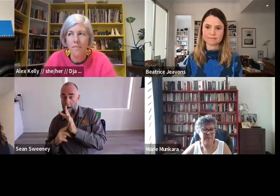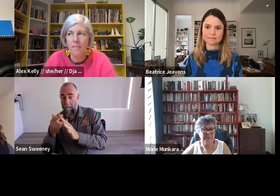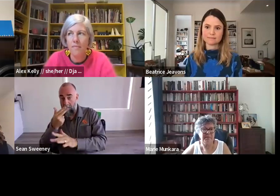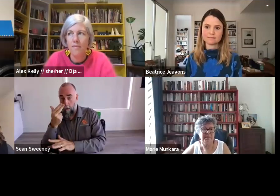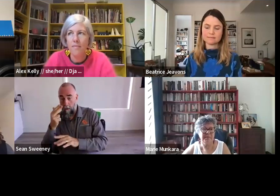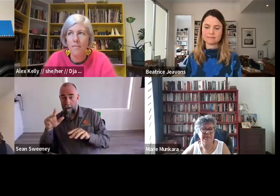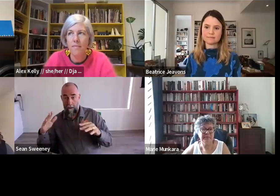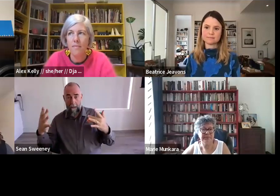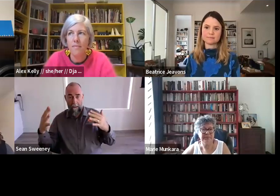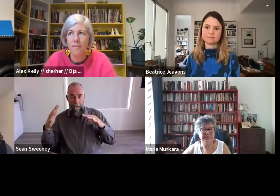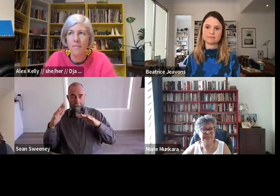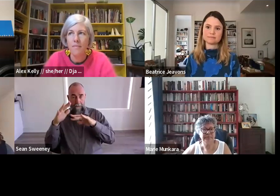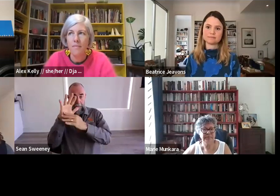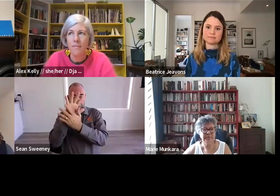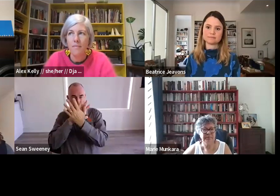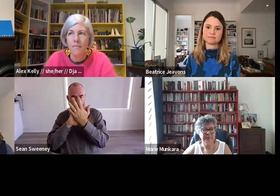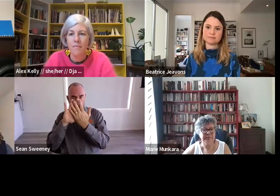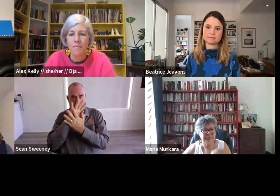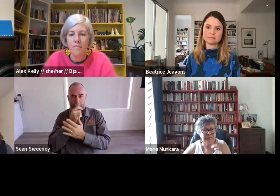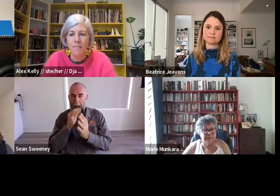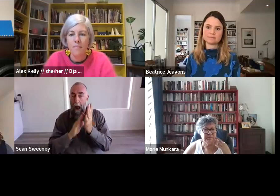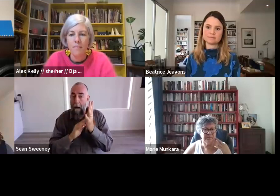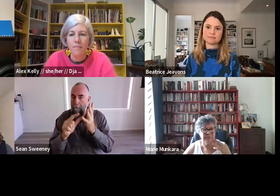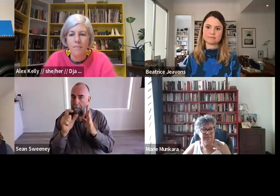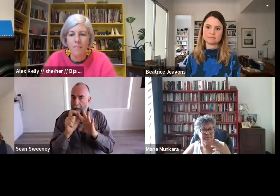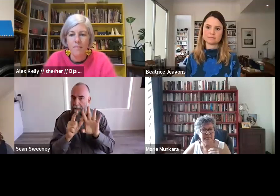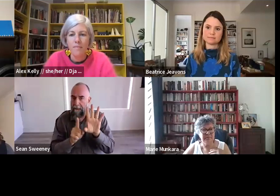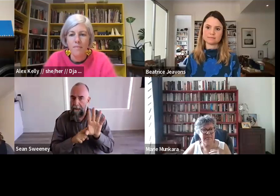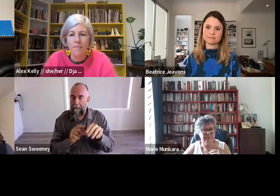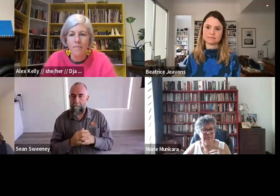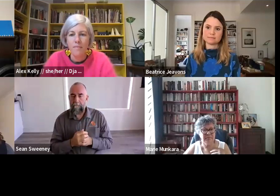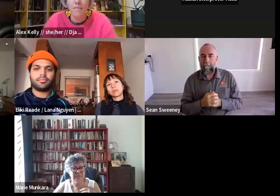the distinction between where the fossil fuel industry ends and where